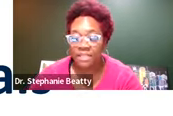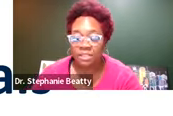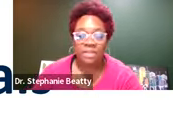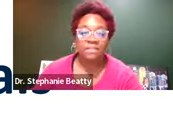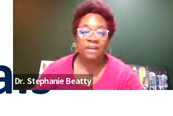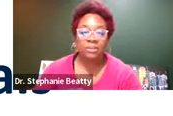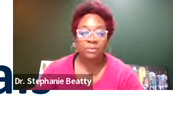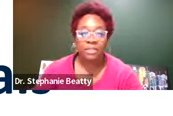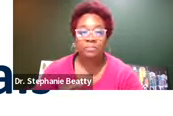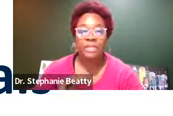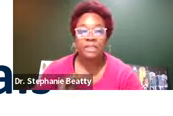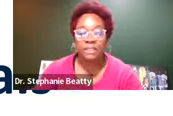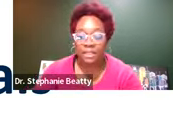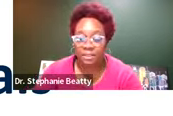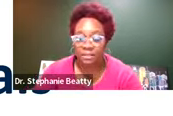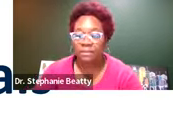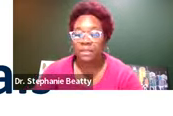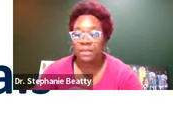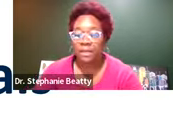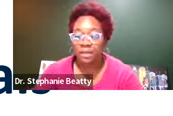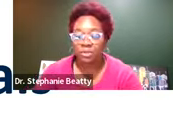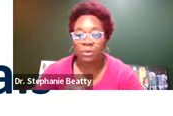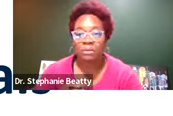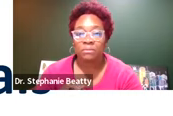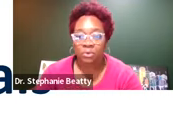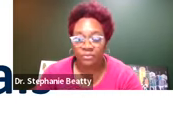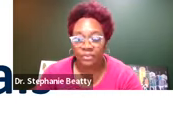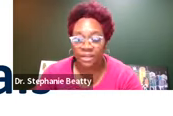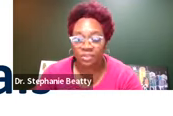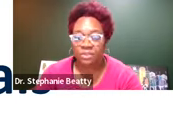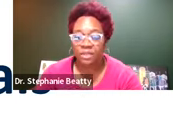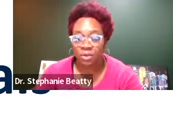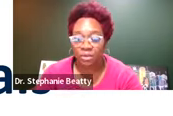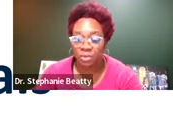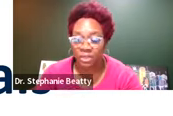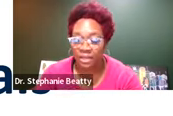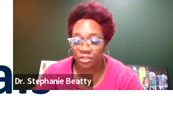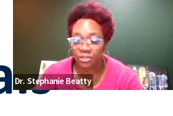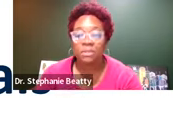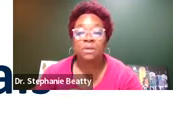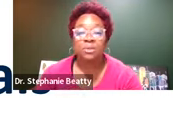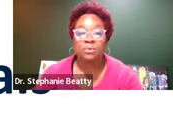And this means that you need to be clear in your notifications and your communications,